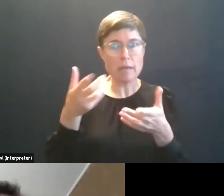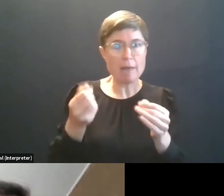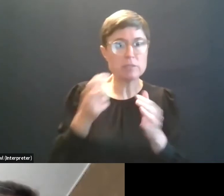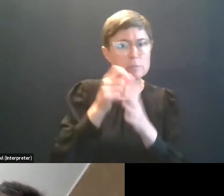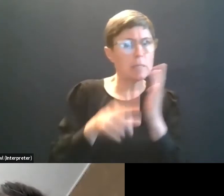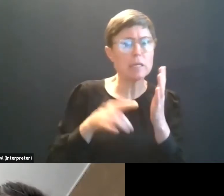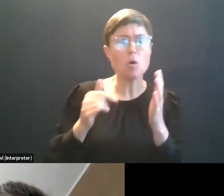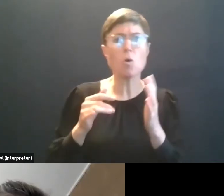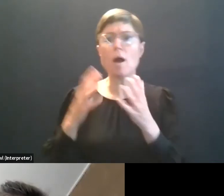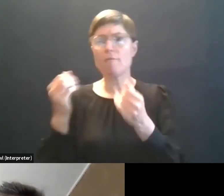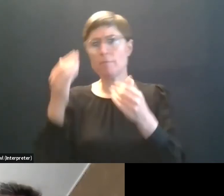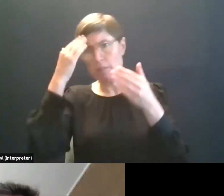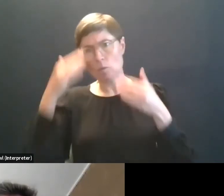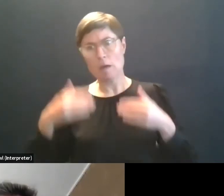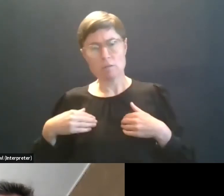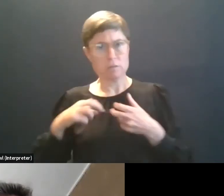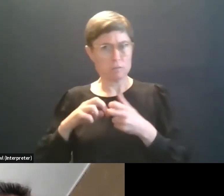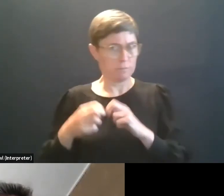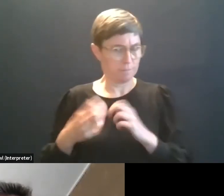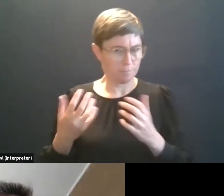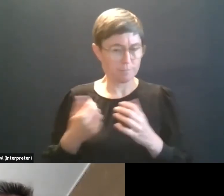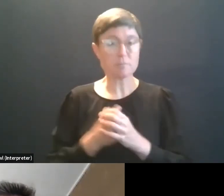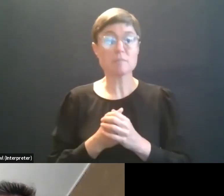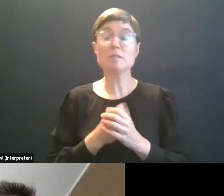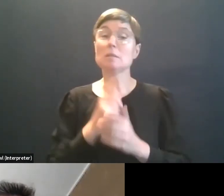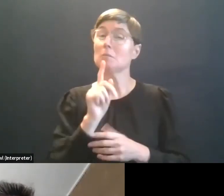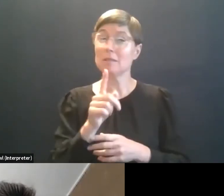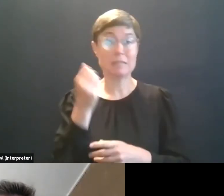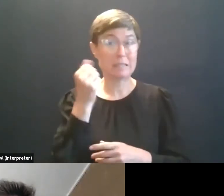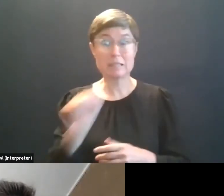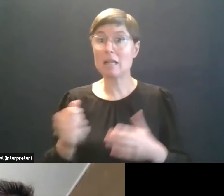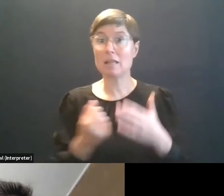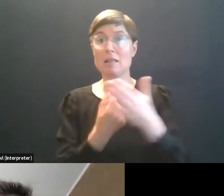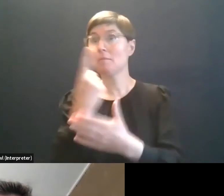mental health condition but we still hear stories at the Victorian Equal Opportunity